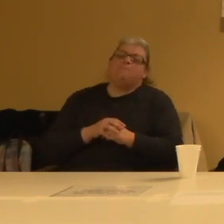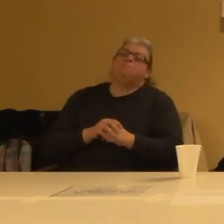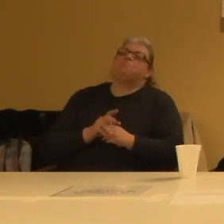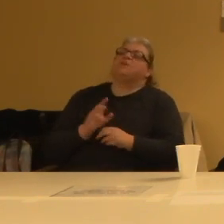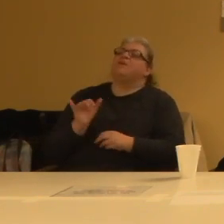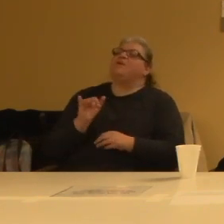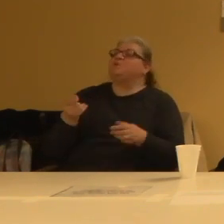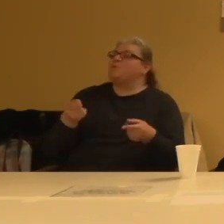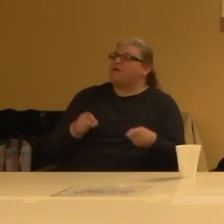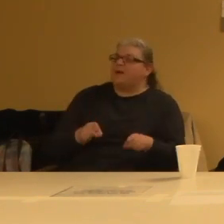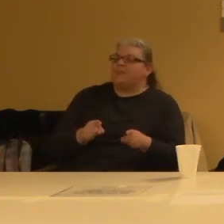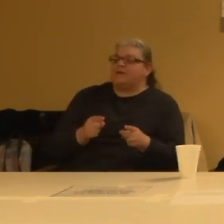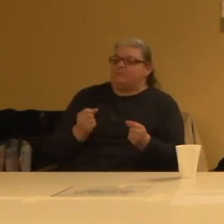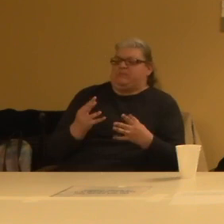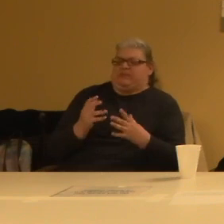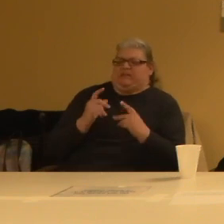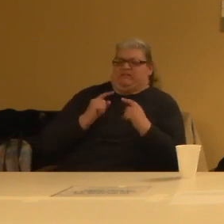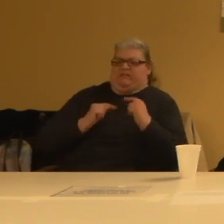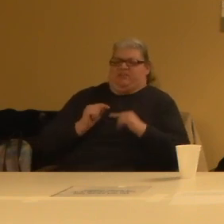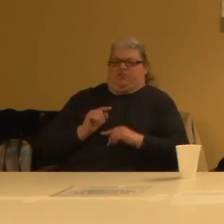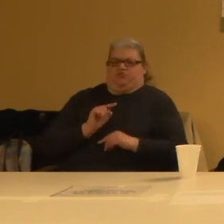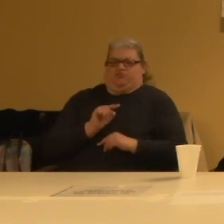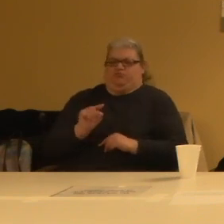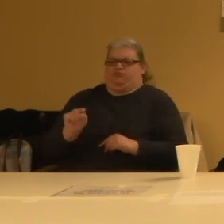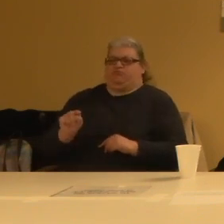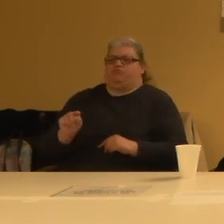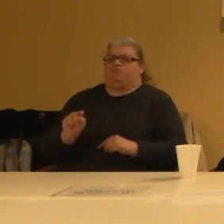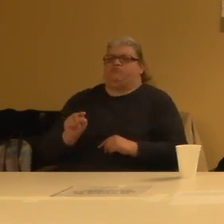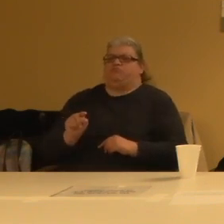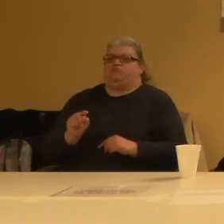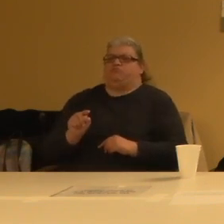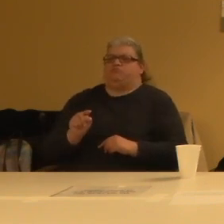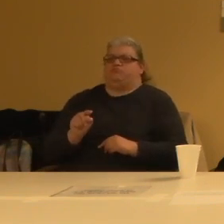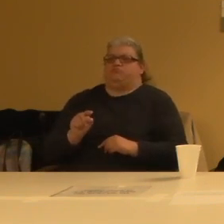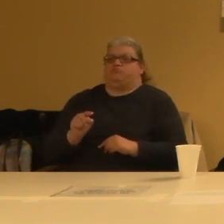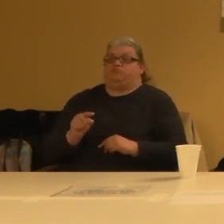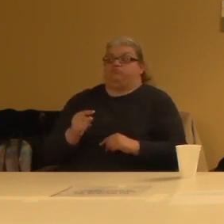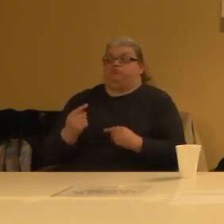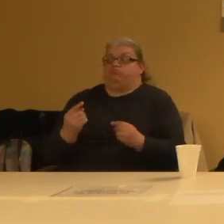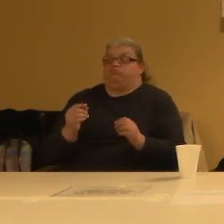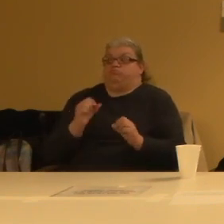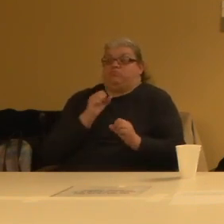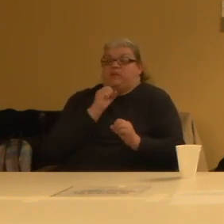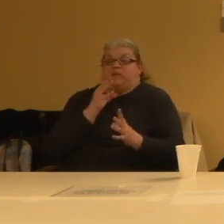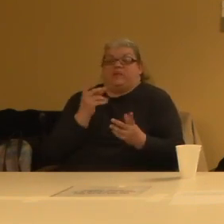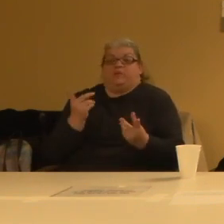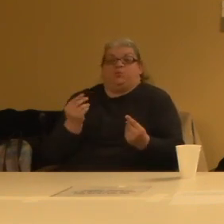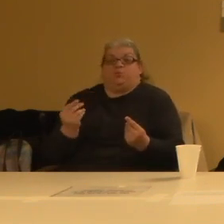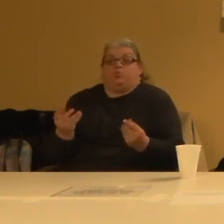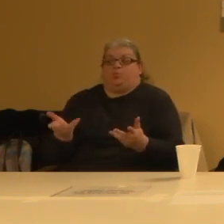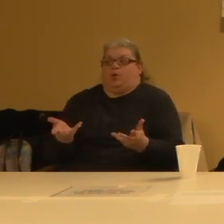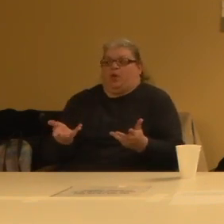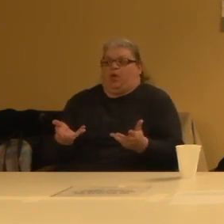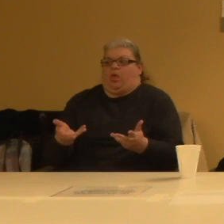were a lot of theaters that didn't have something else to do, quote unquote for a while besides develop new plays.